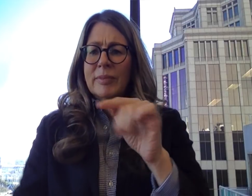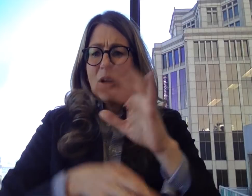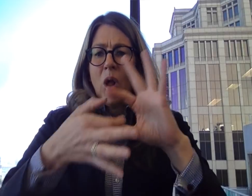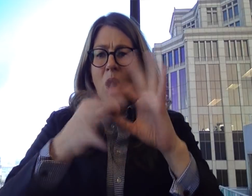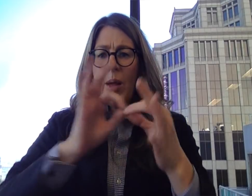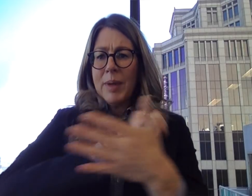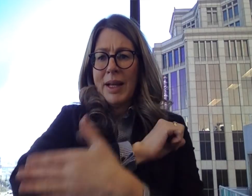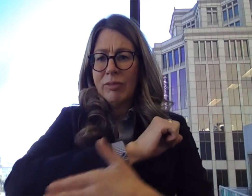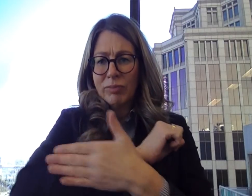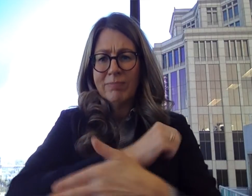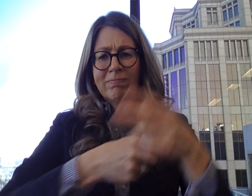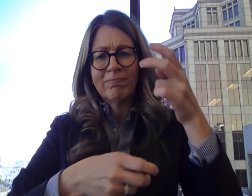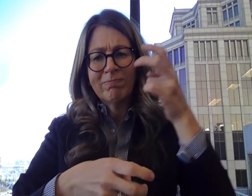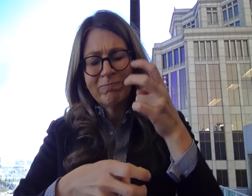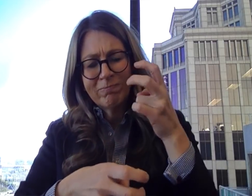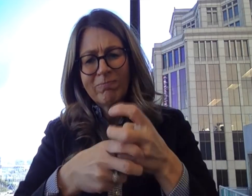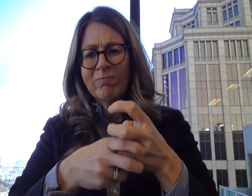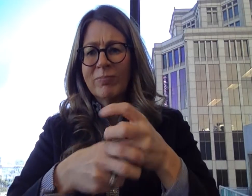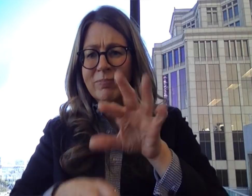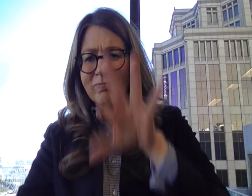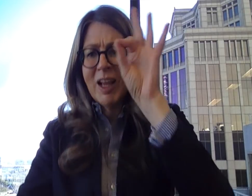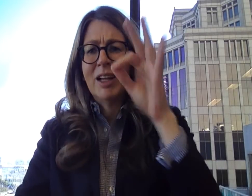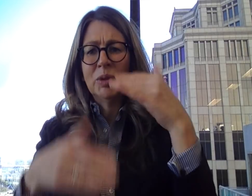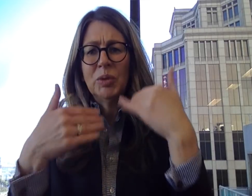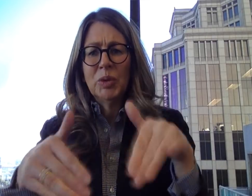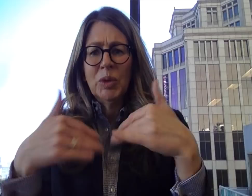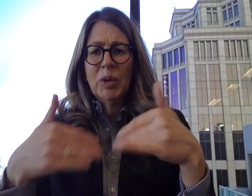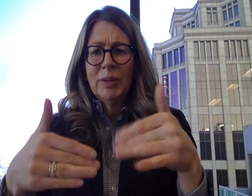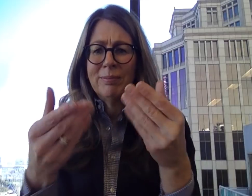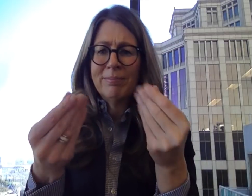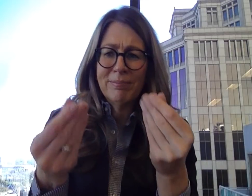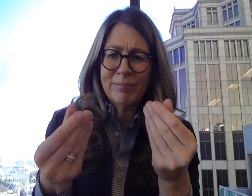for our Deaflympic Games. In any case, we are continuing